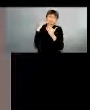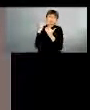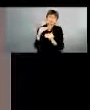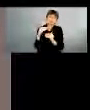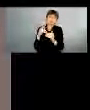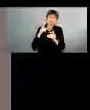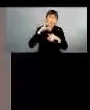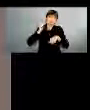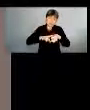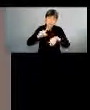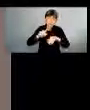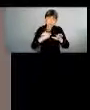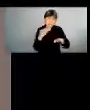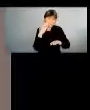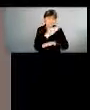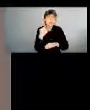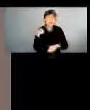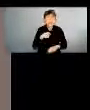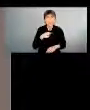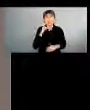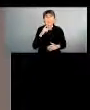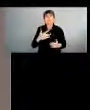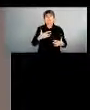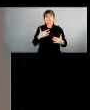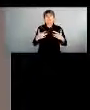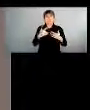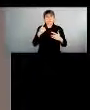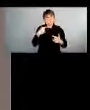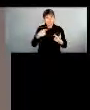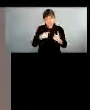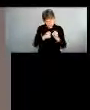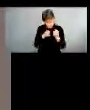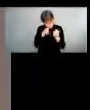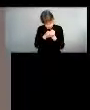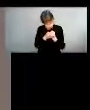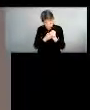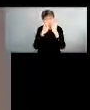very strongly about community responsibility and taking care of the people around us, so